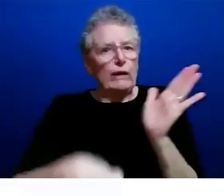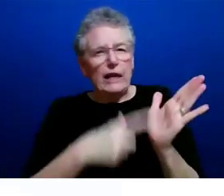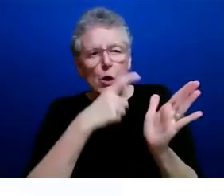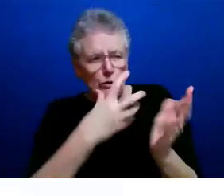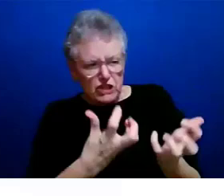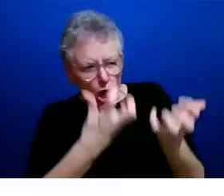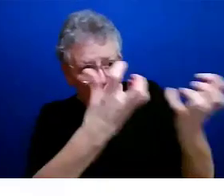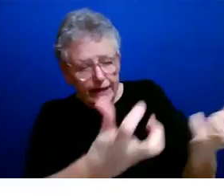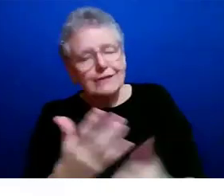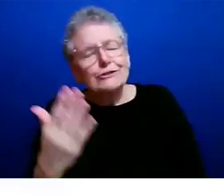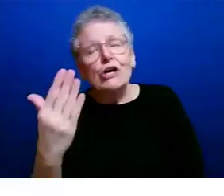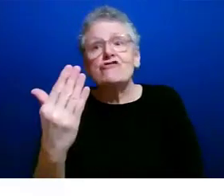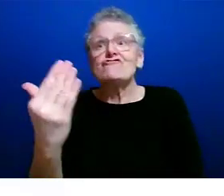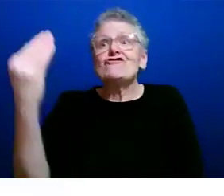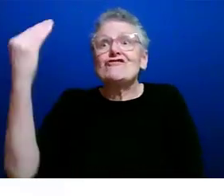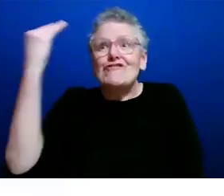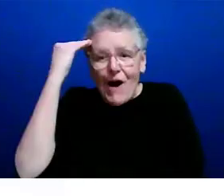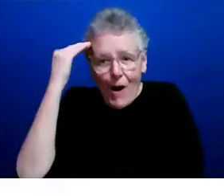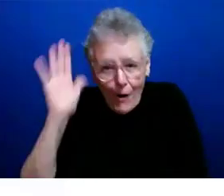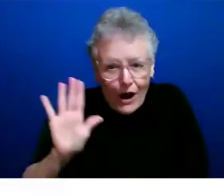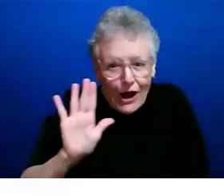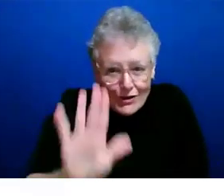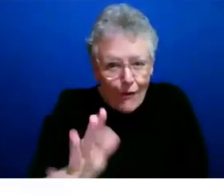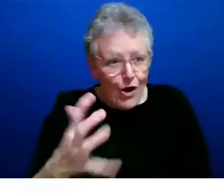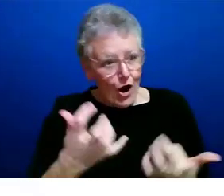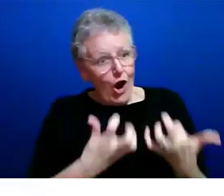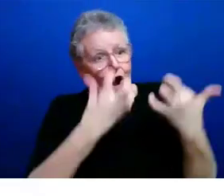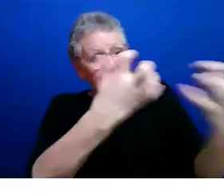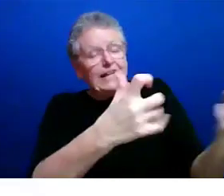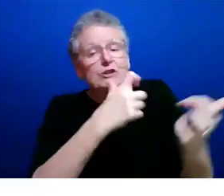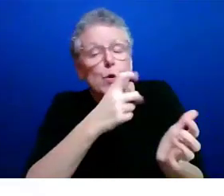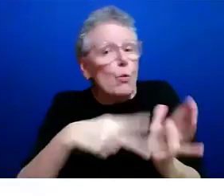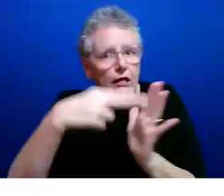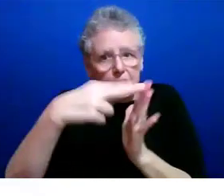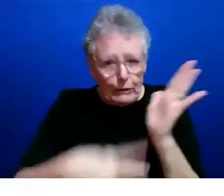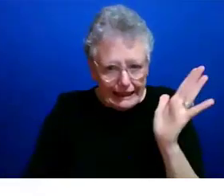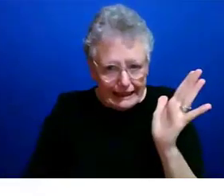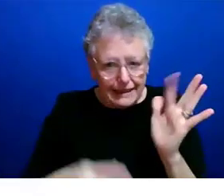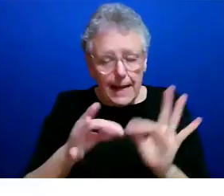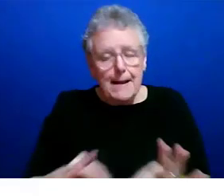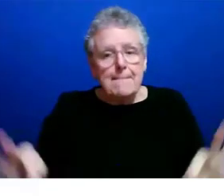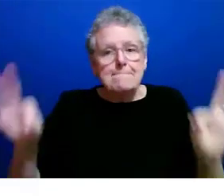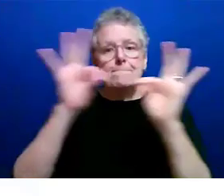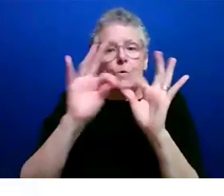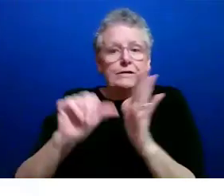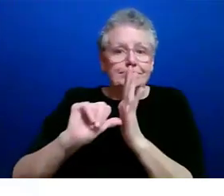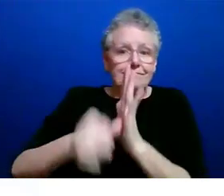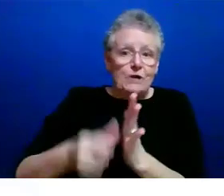Know your audience. Some key highlights for this strategy